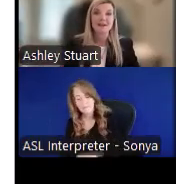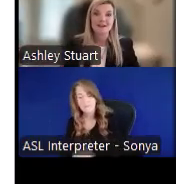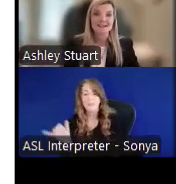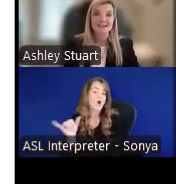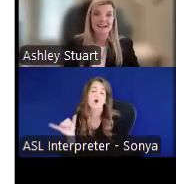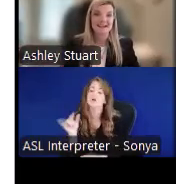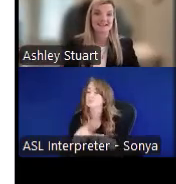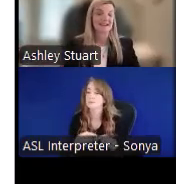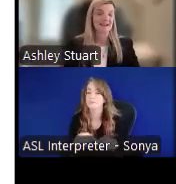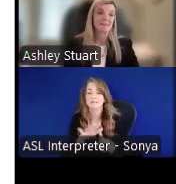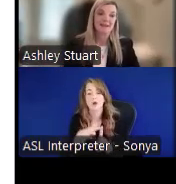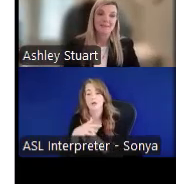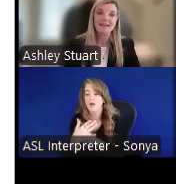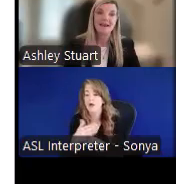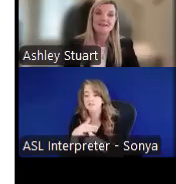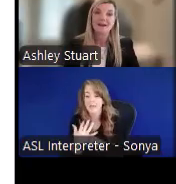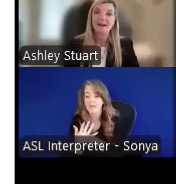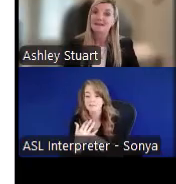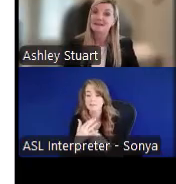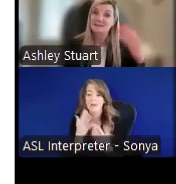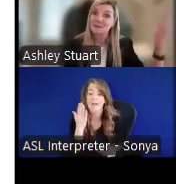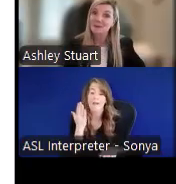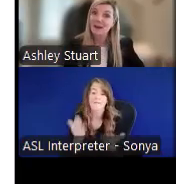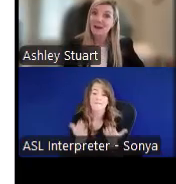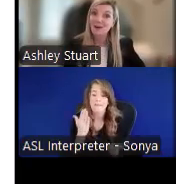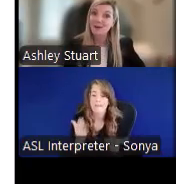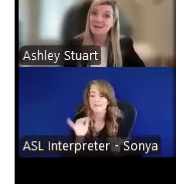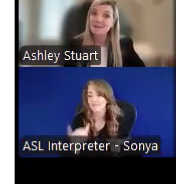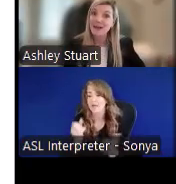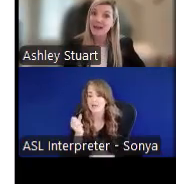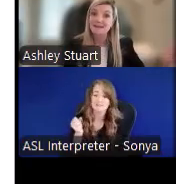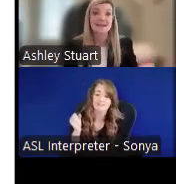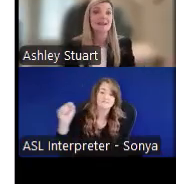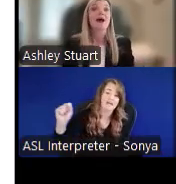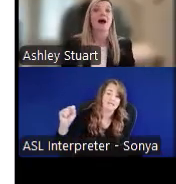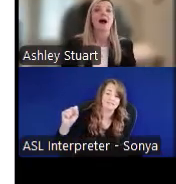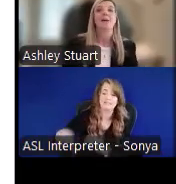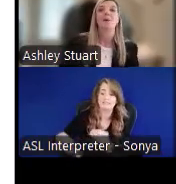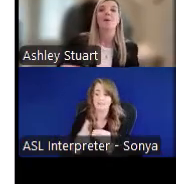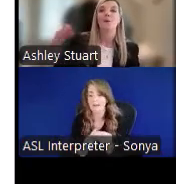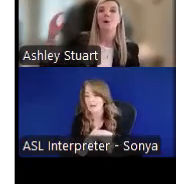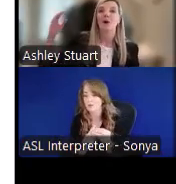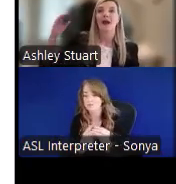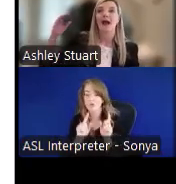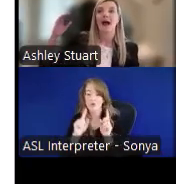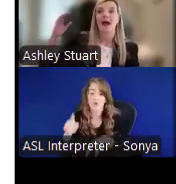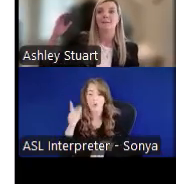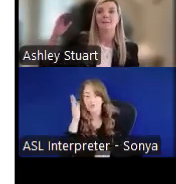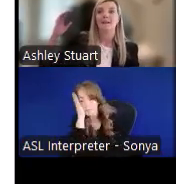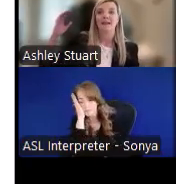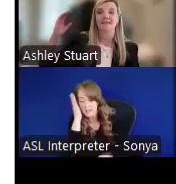context. Maybe that Defiance is more around going to bed or and